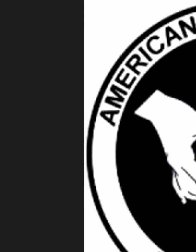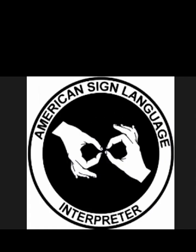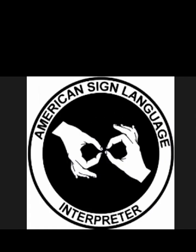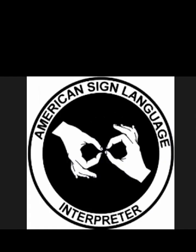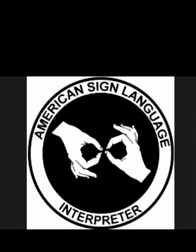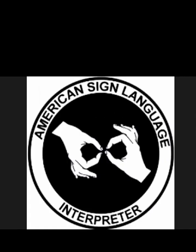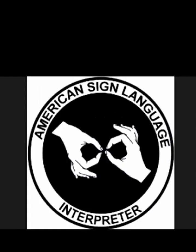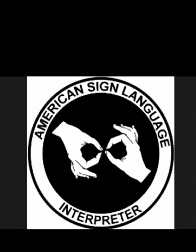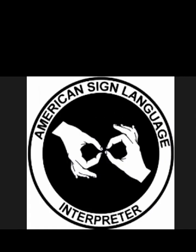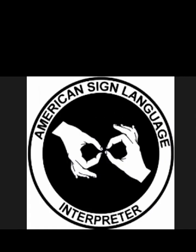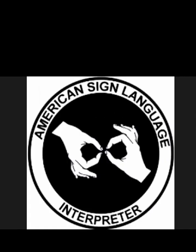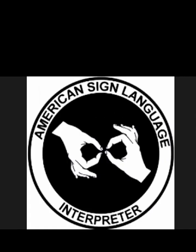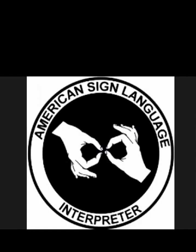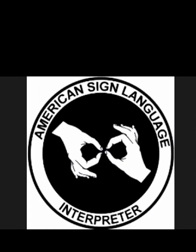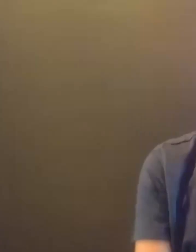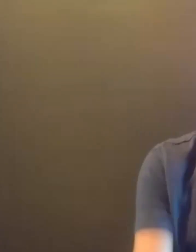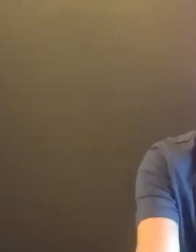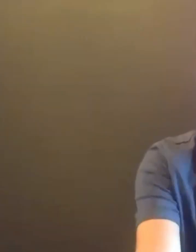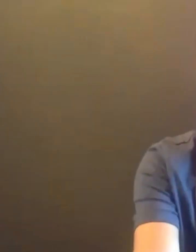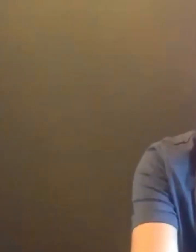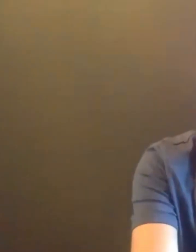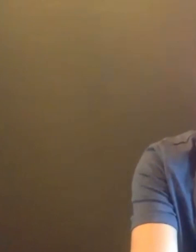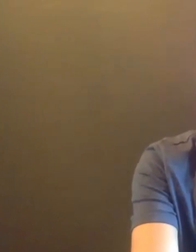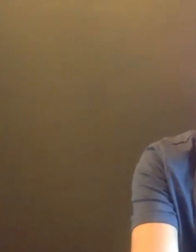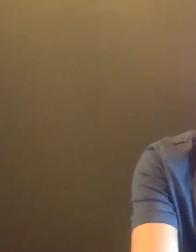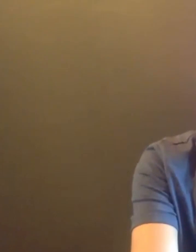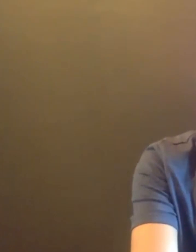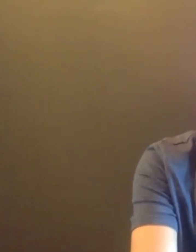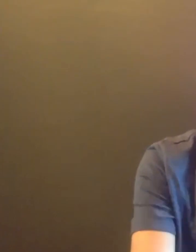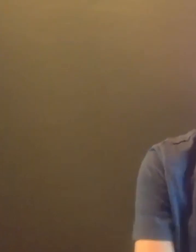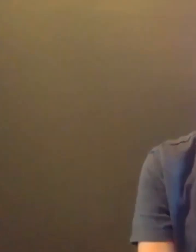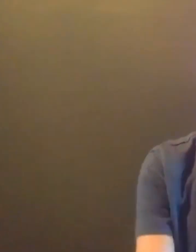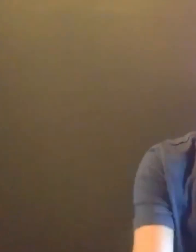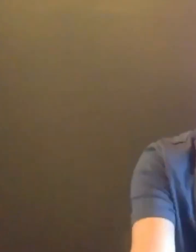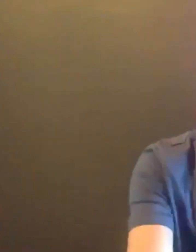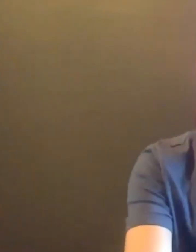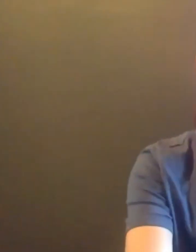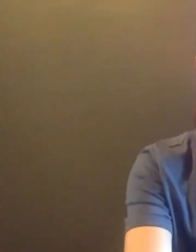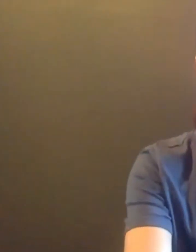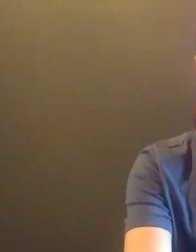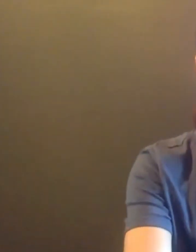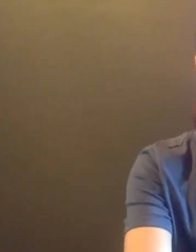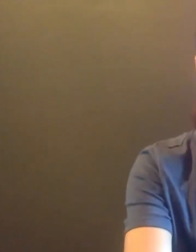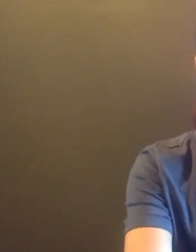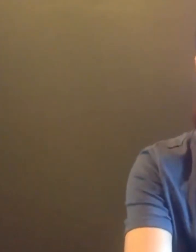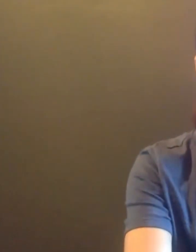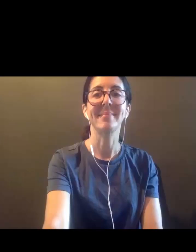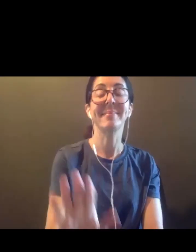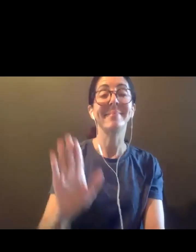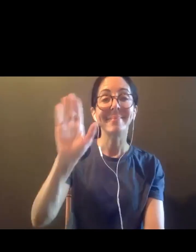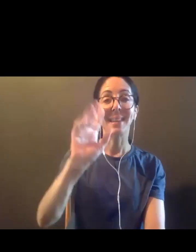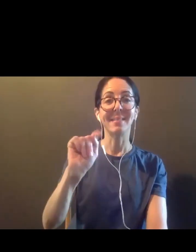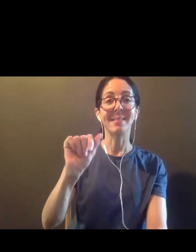I can answer if you'd like.